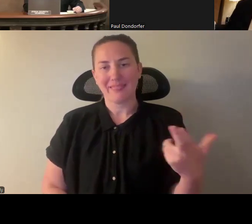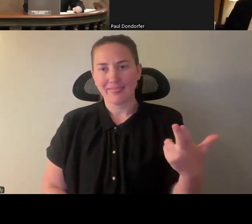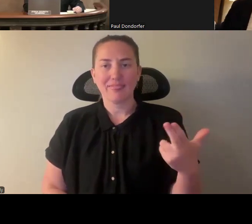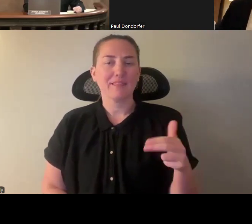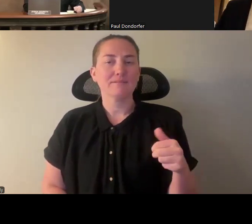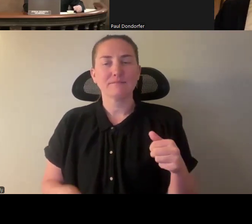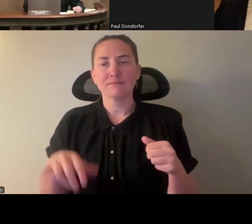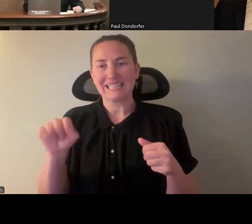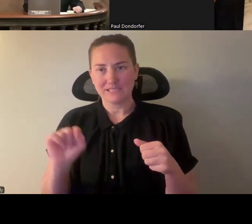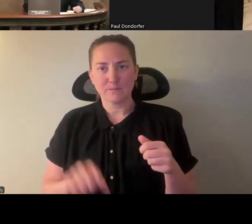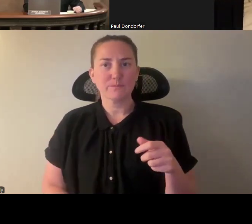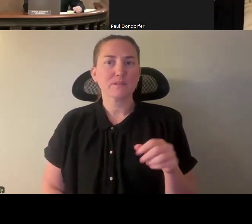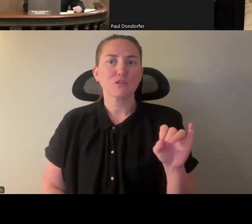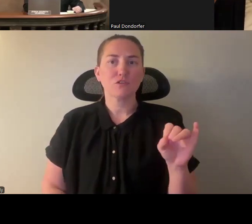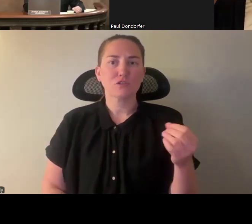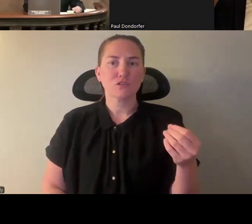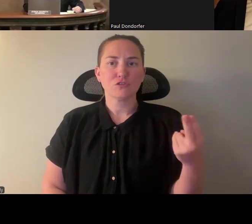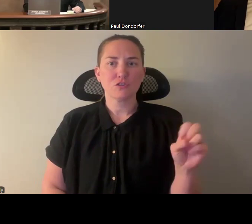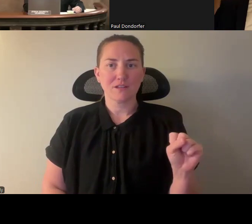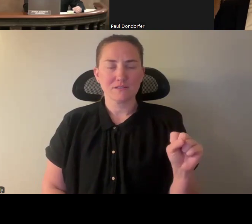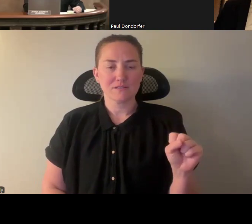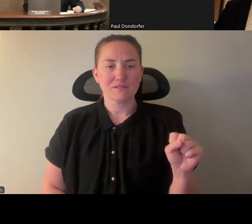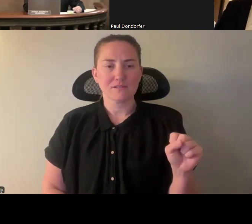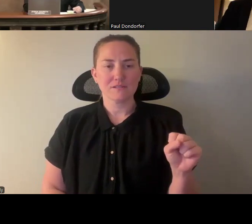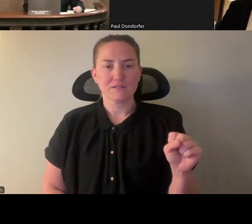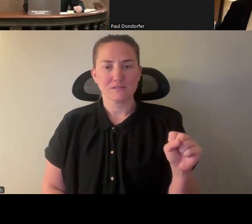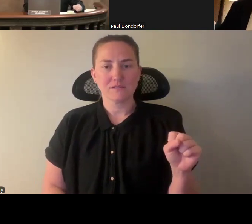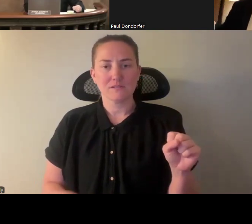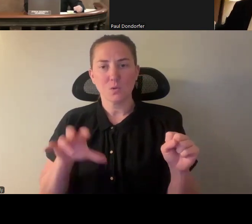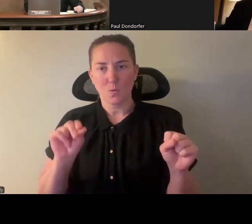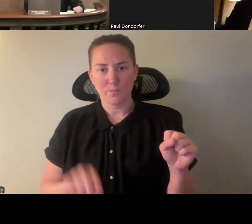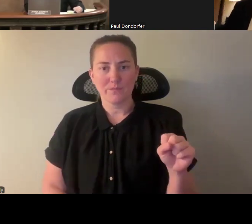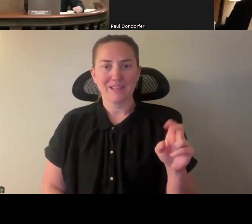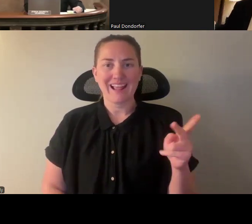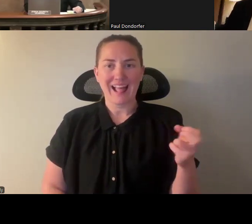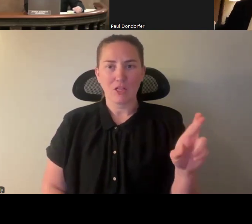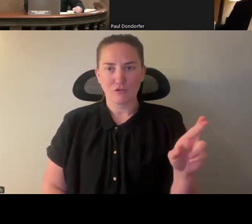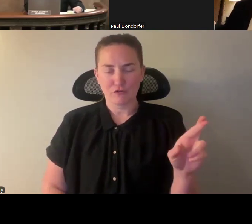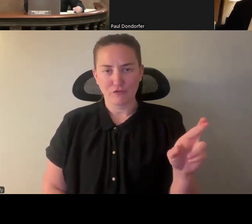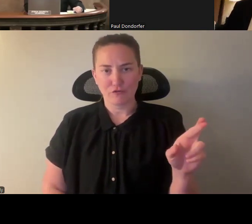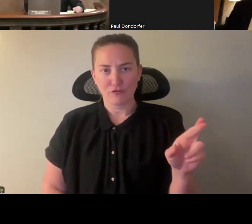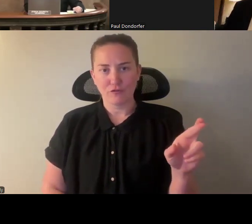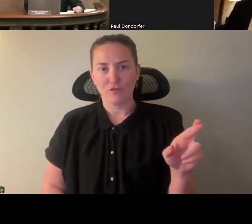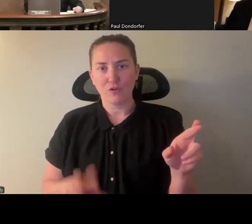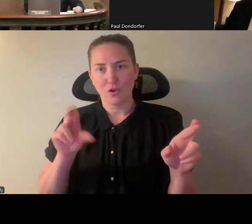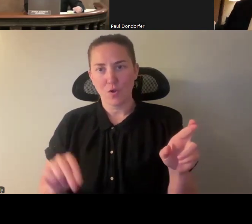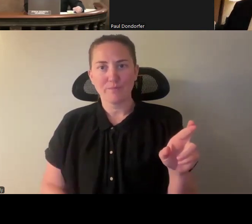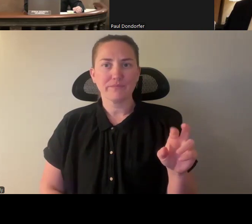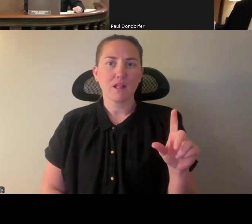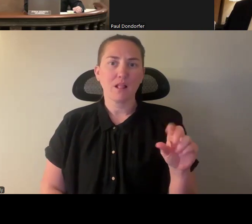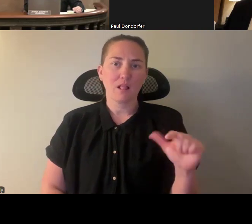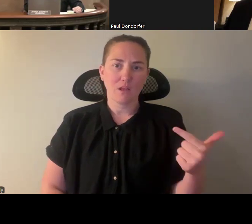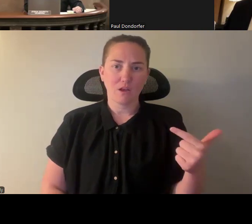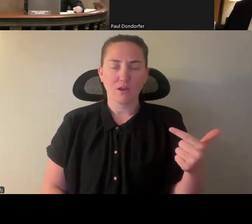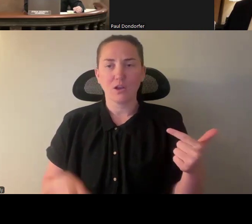Hugh Smith votes yes Mr John's Mr Johns votes no Mr Keller Mr Keller votes no Mr Long no Mr Long